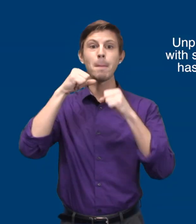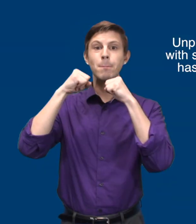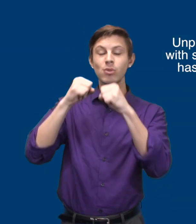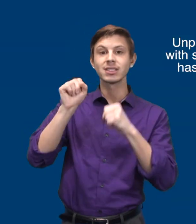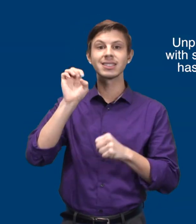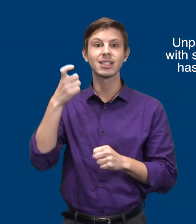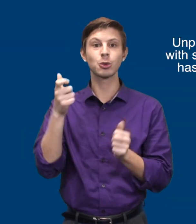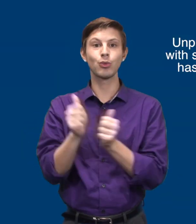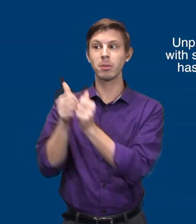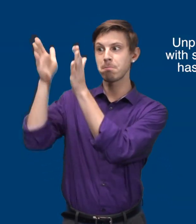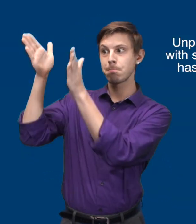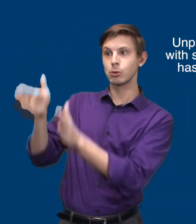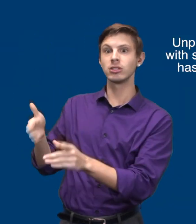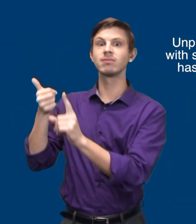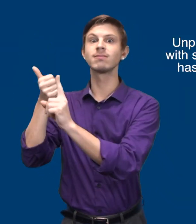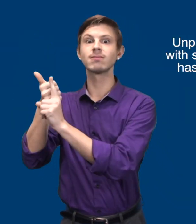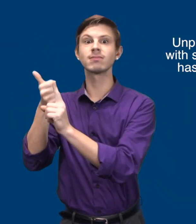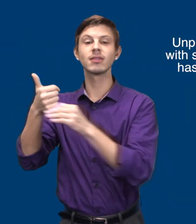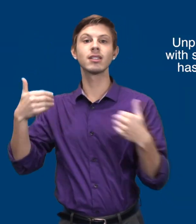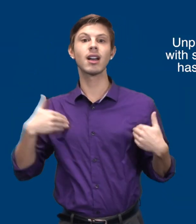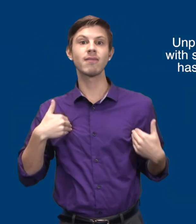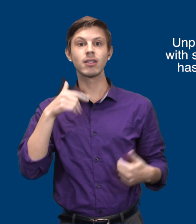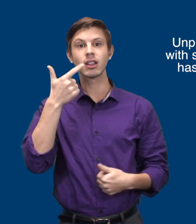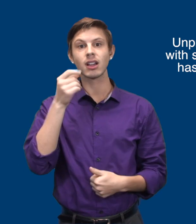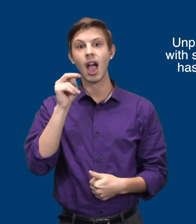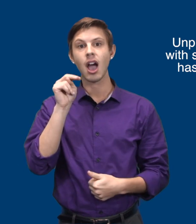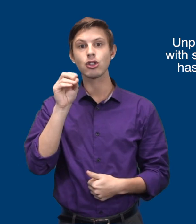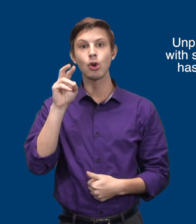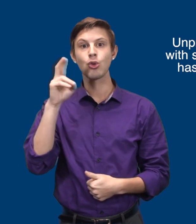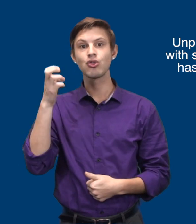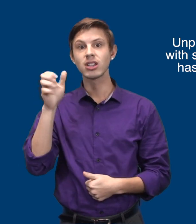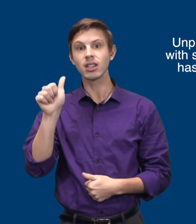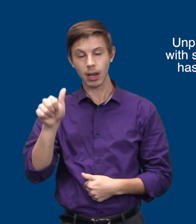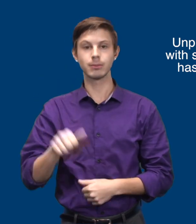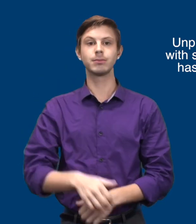You can get it through having unprotected sex with someone who has gonorrhea.